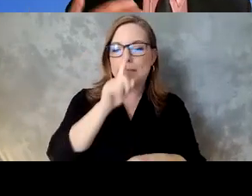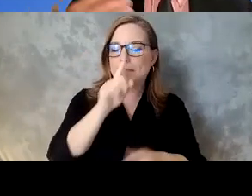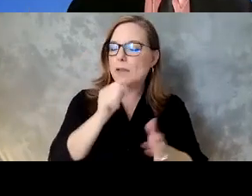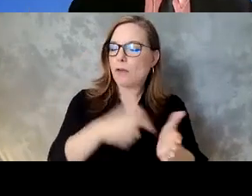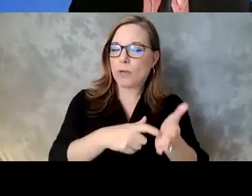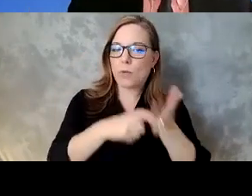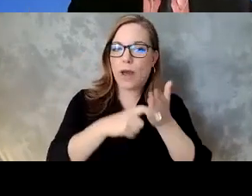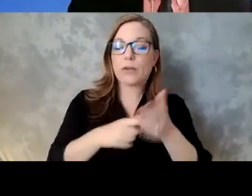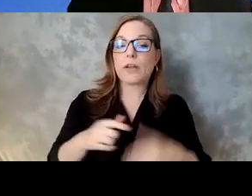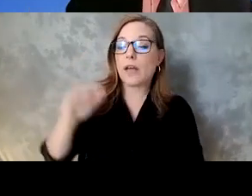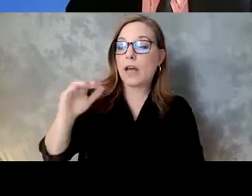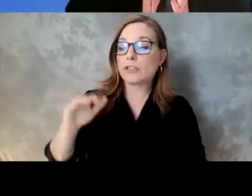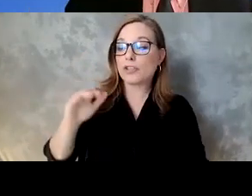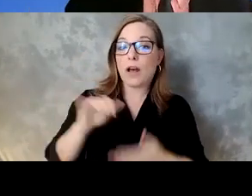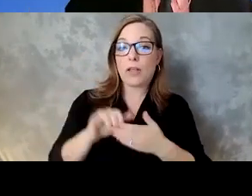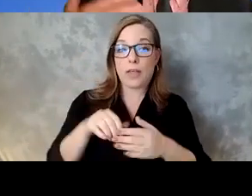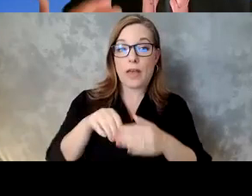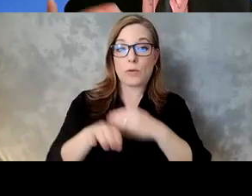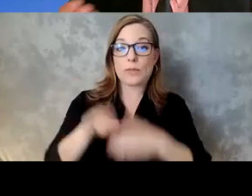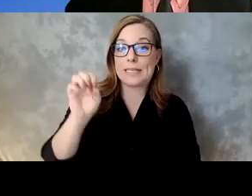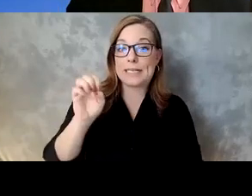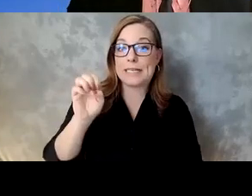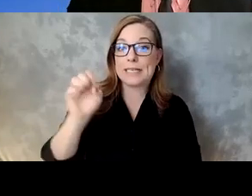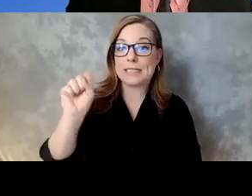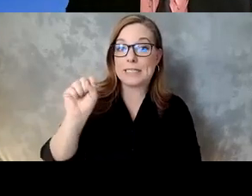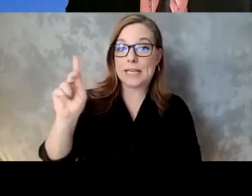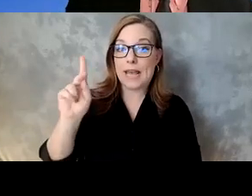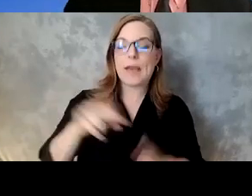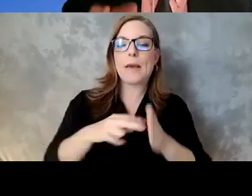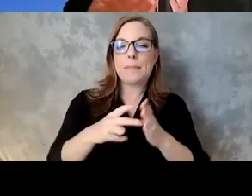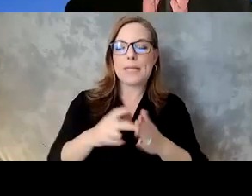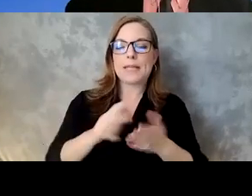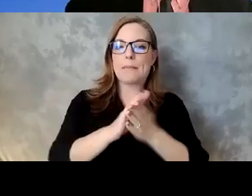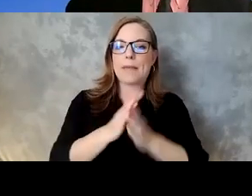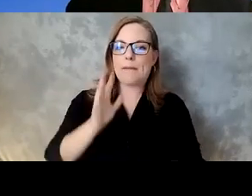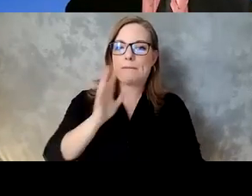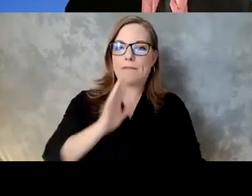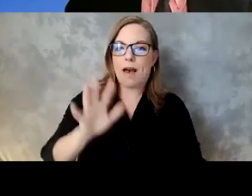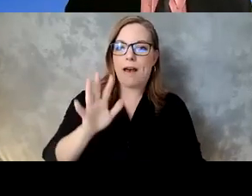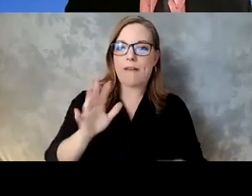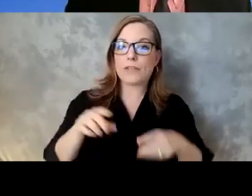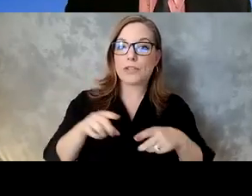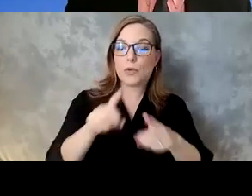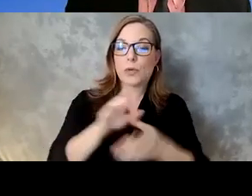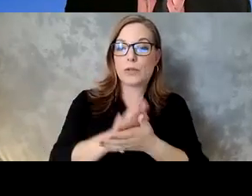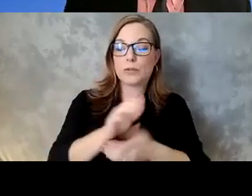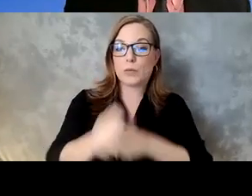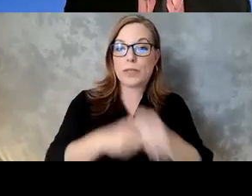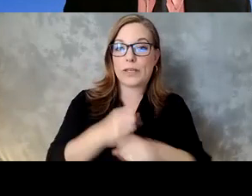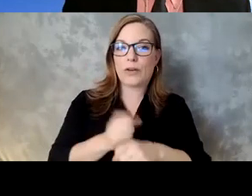in ETK is a child that turns five during the school year after the TK age eligibility cutoff.